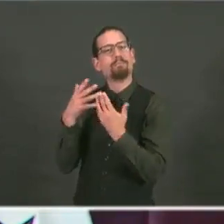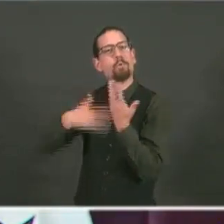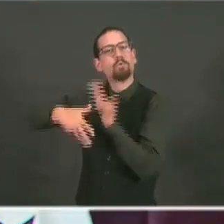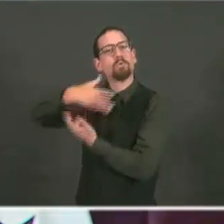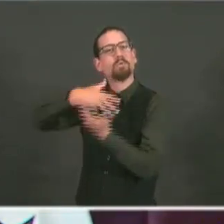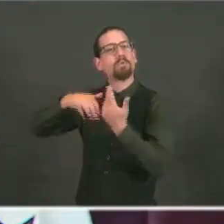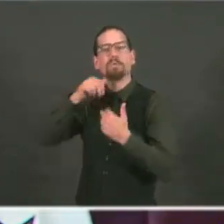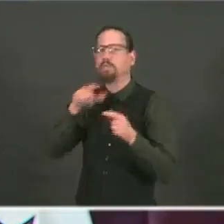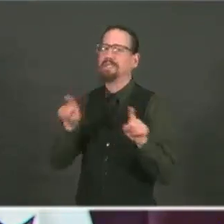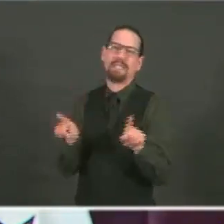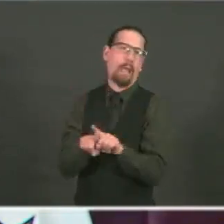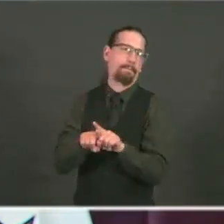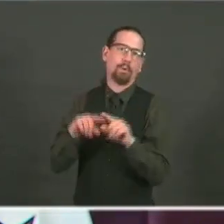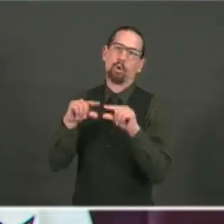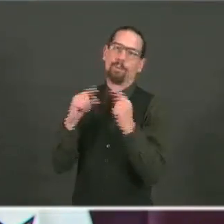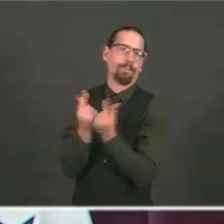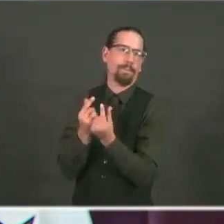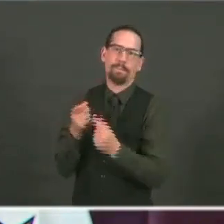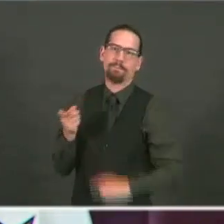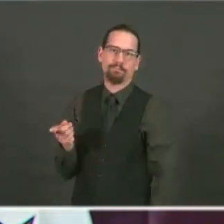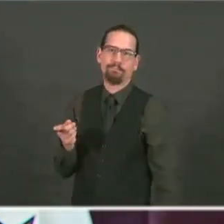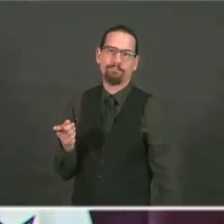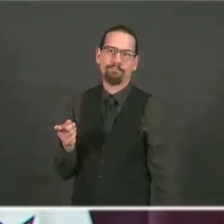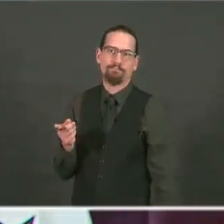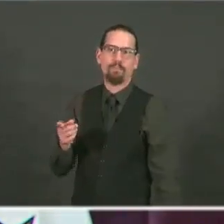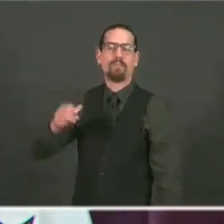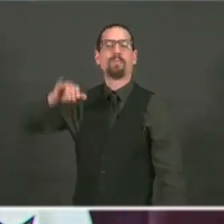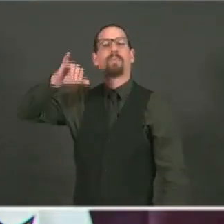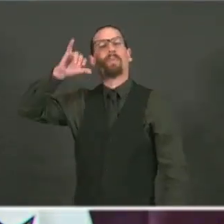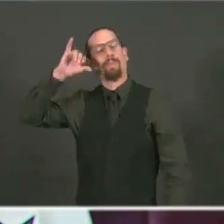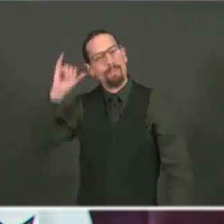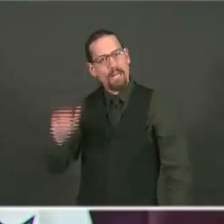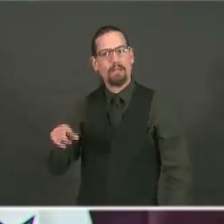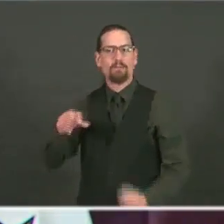IT WAS FIVE PEOPLE, 15 PEOPLE AND WE HAVE A PROBLEM.